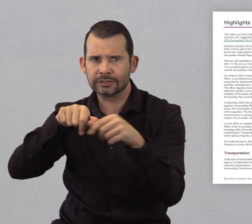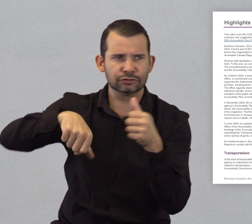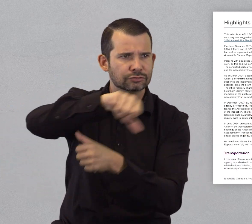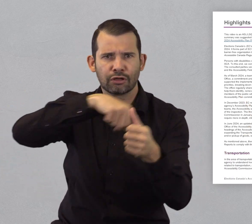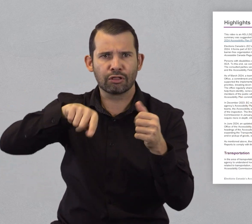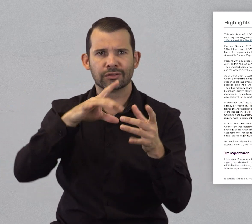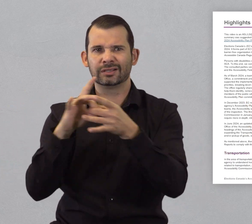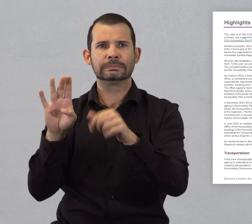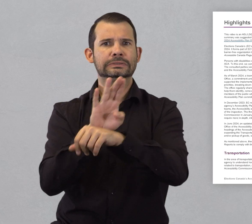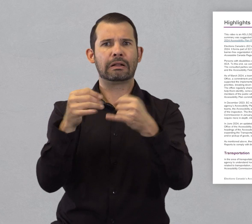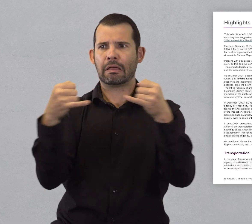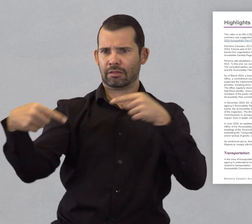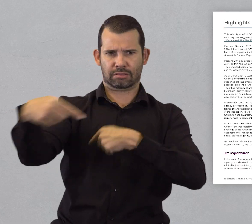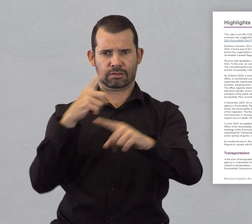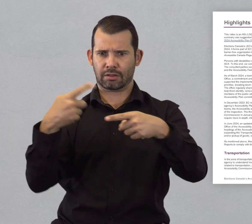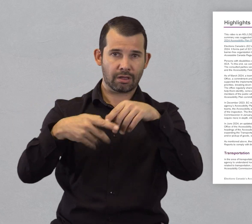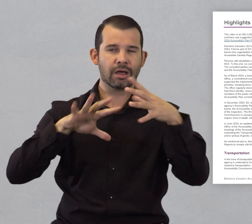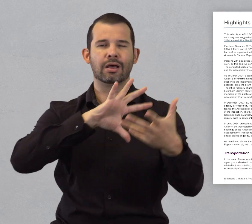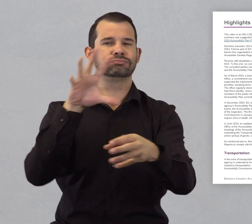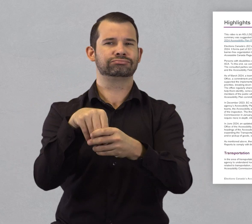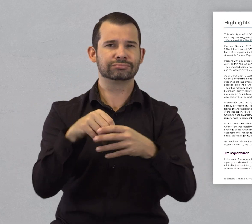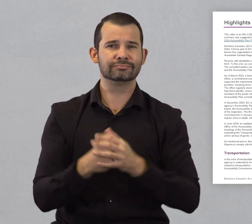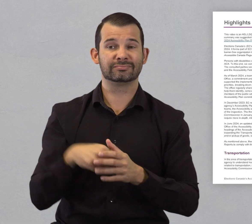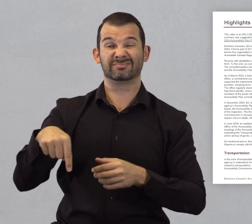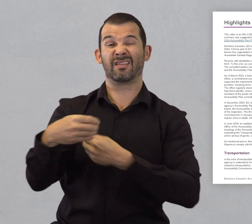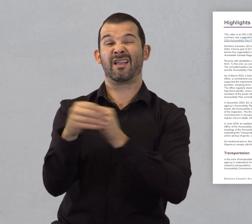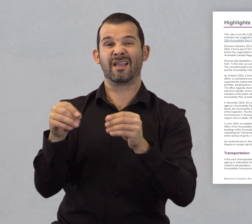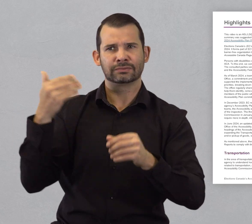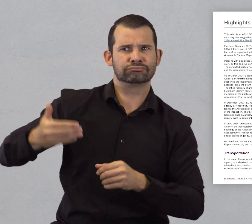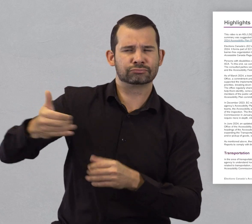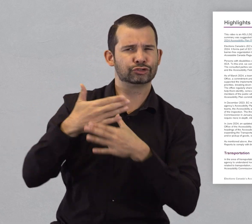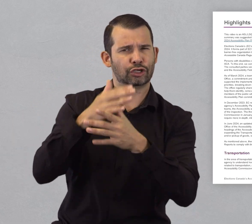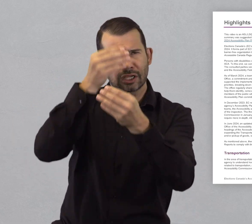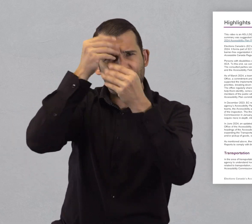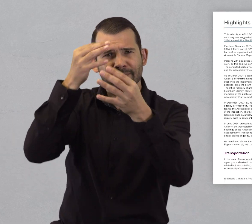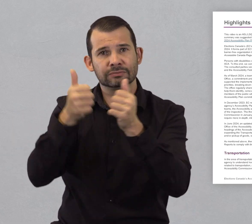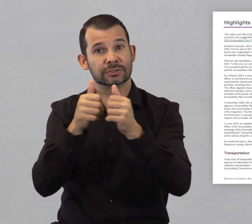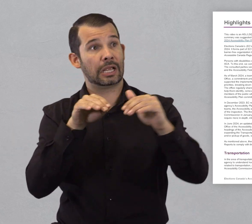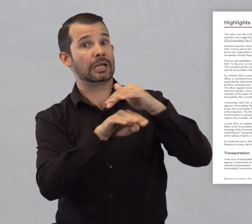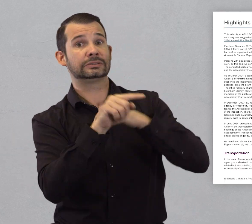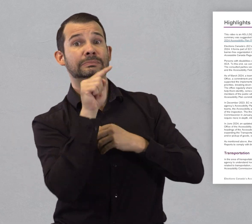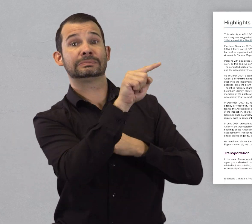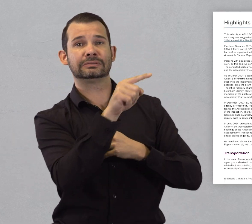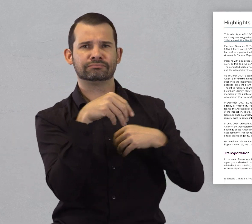across business lines. The office regularly shares information on accessibility to give staff